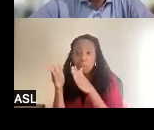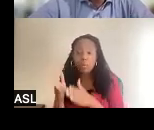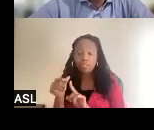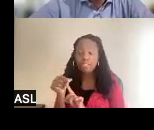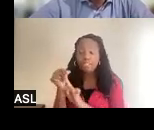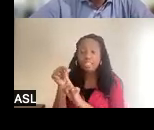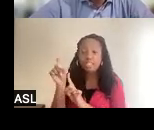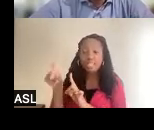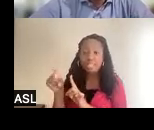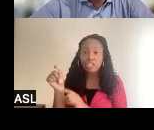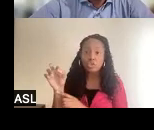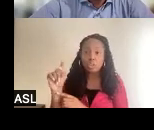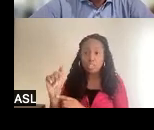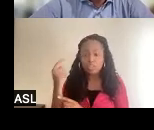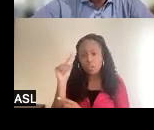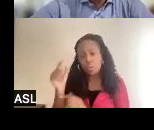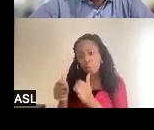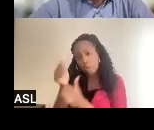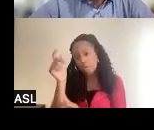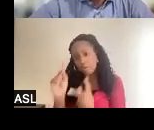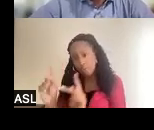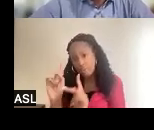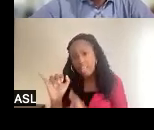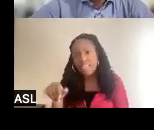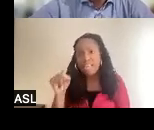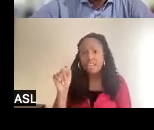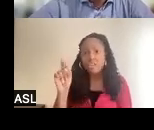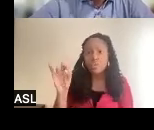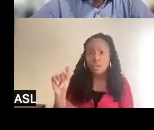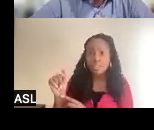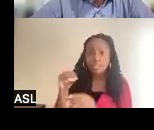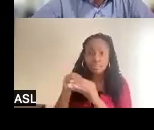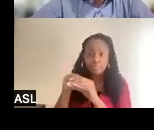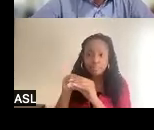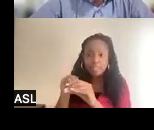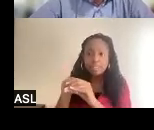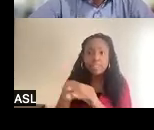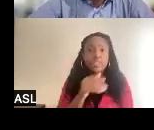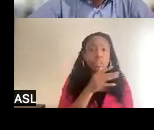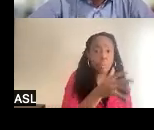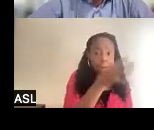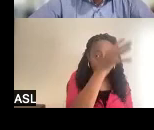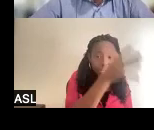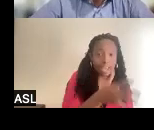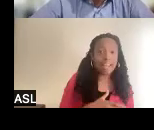most individuals that is the trust that enables a parent to leave money for their child and not